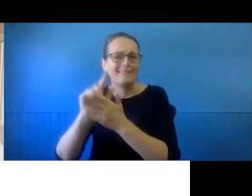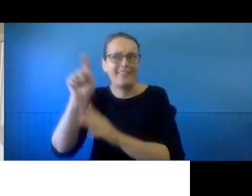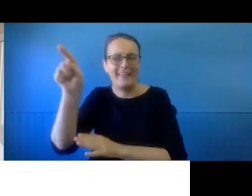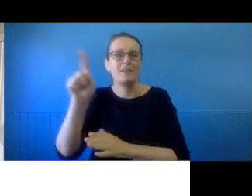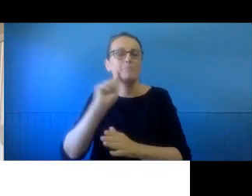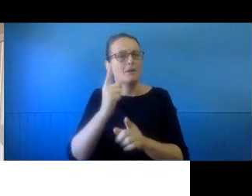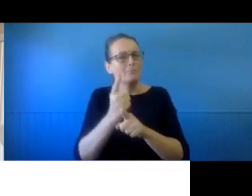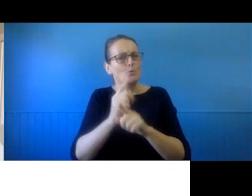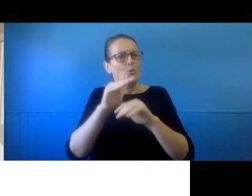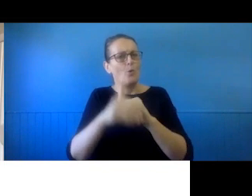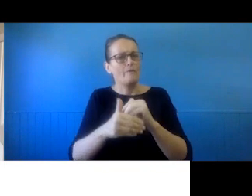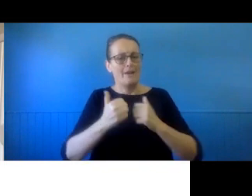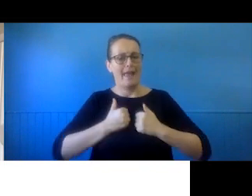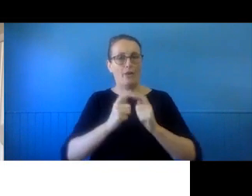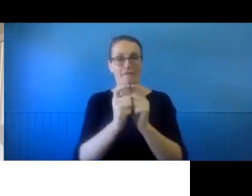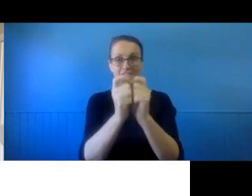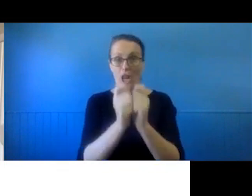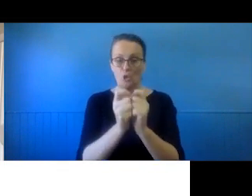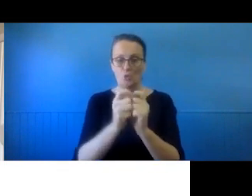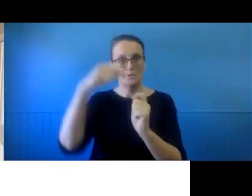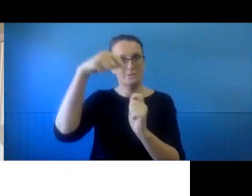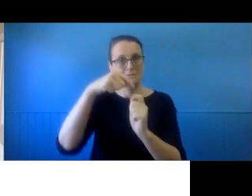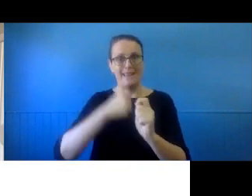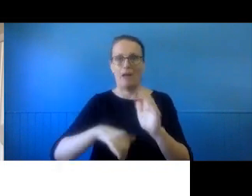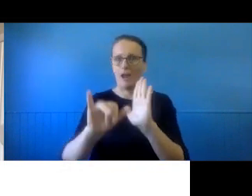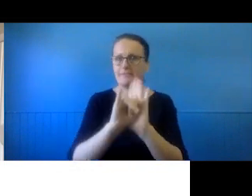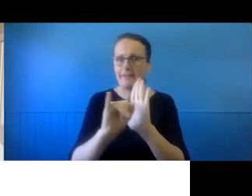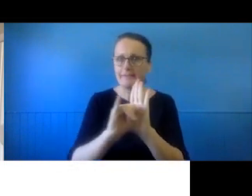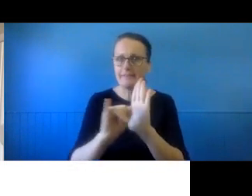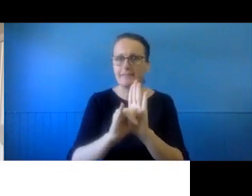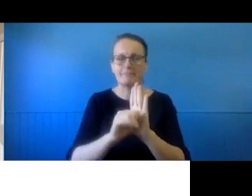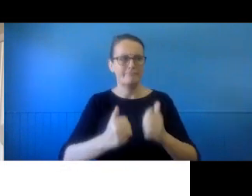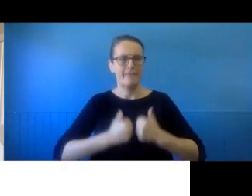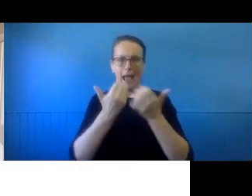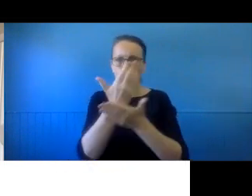to values, our identities, our stories, the stories we tell